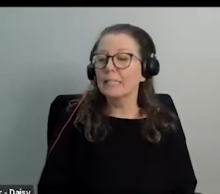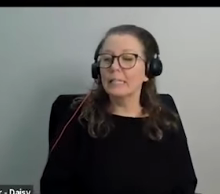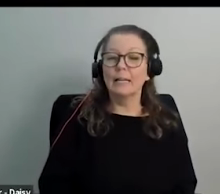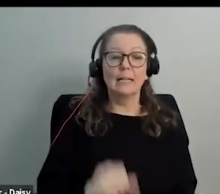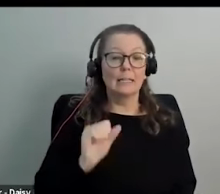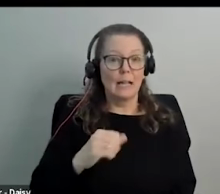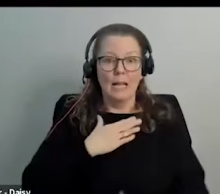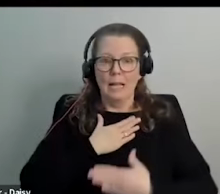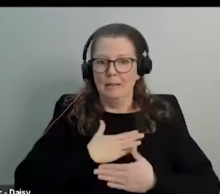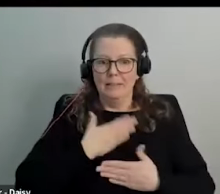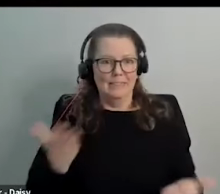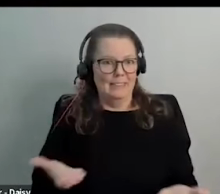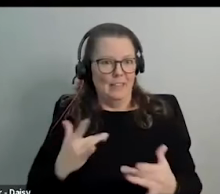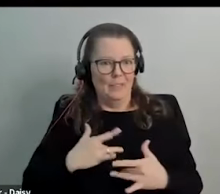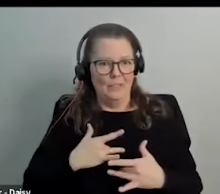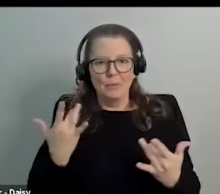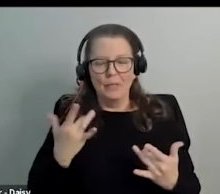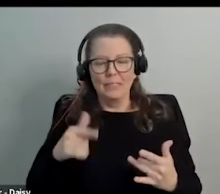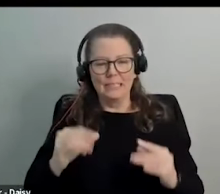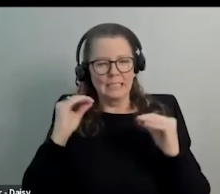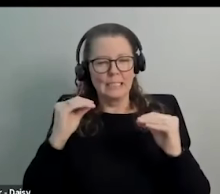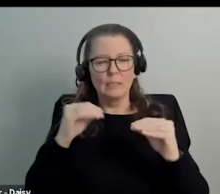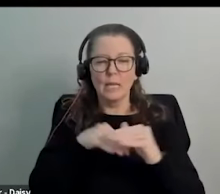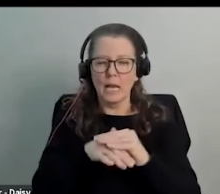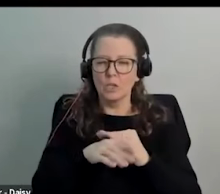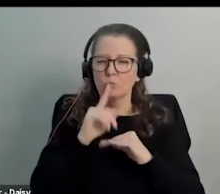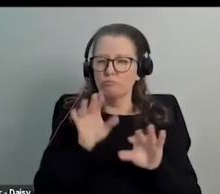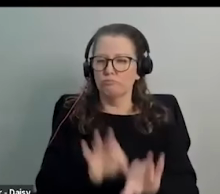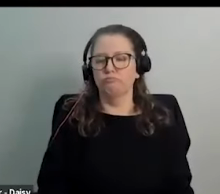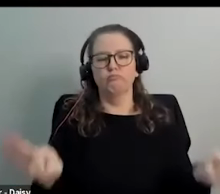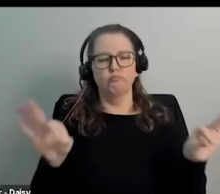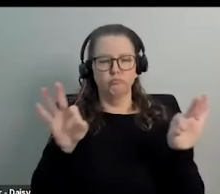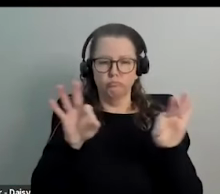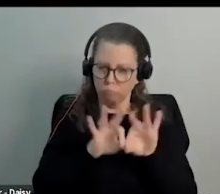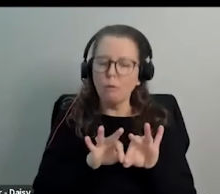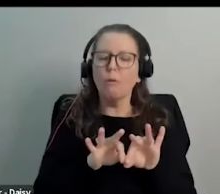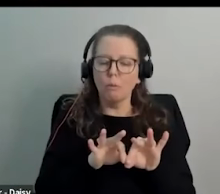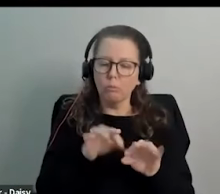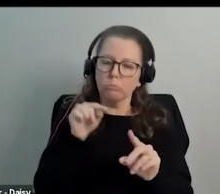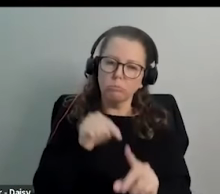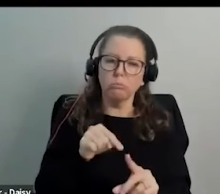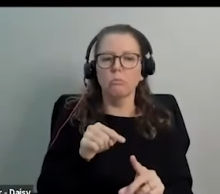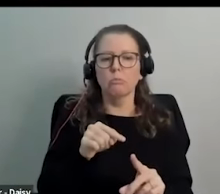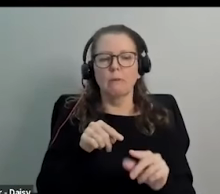Teach Access has been an important organization for accessibility for quite a while,